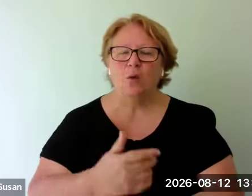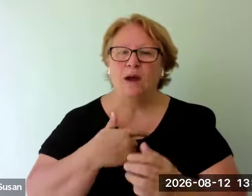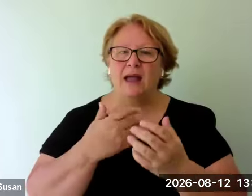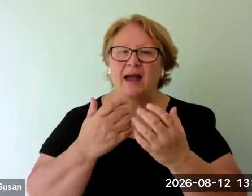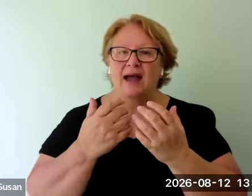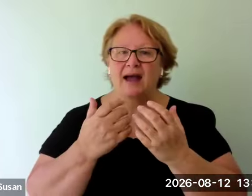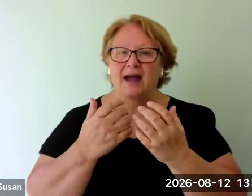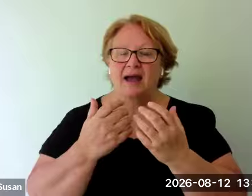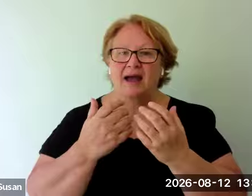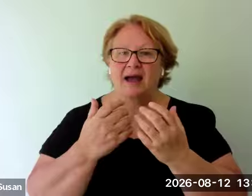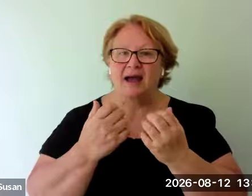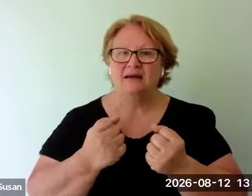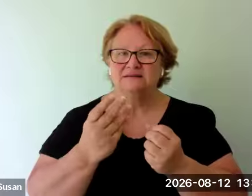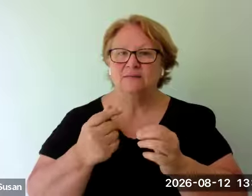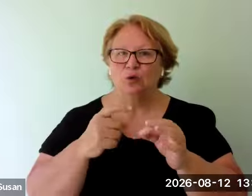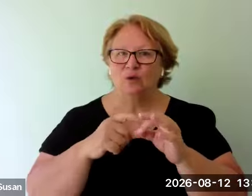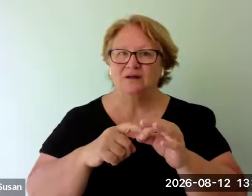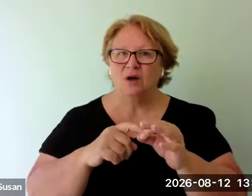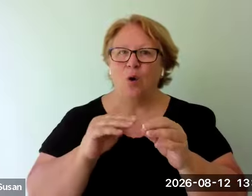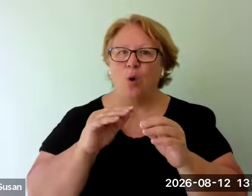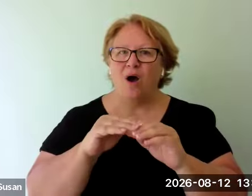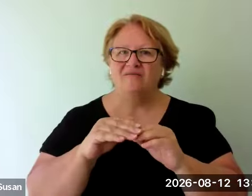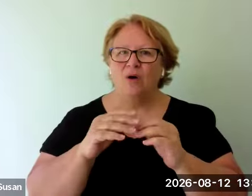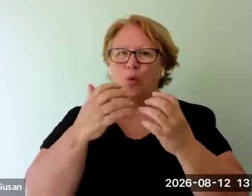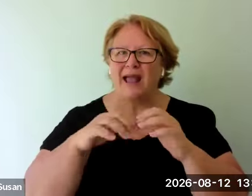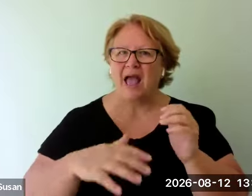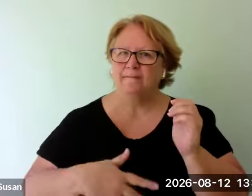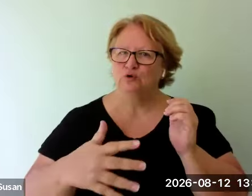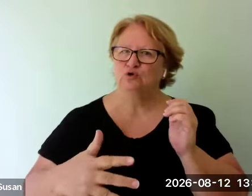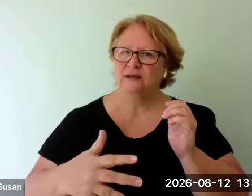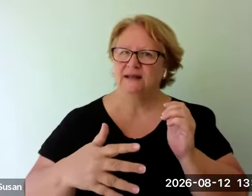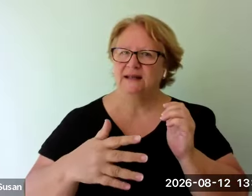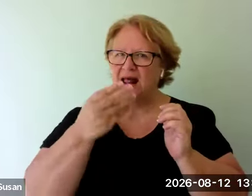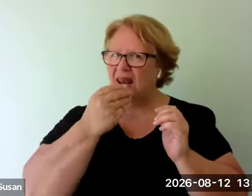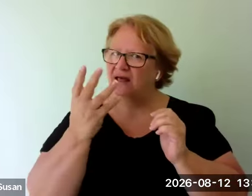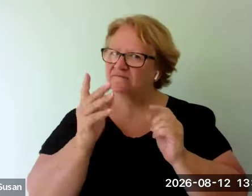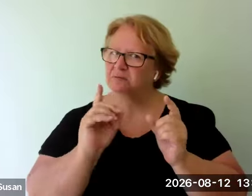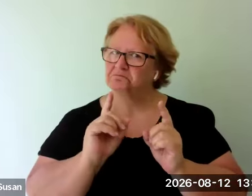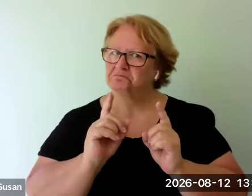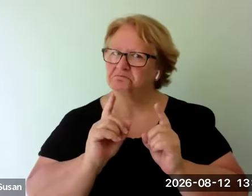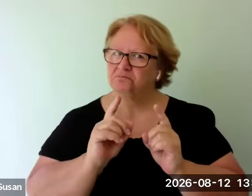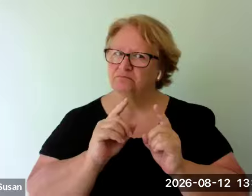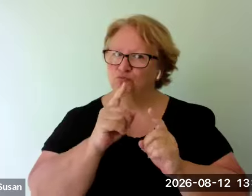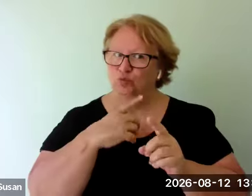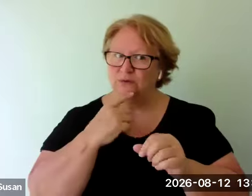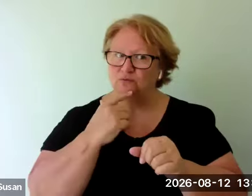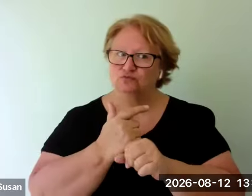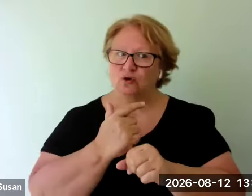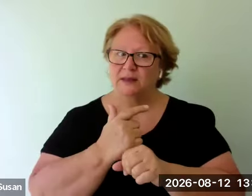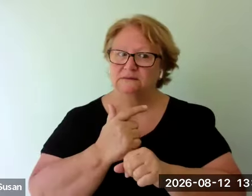. SUE: Sue speaking. Sorry, Catherine, I'm just scrolling . We have had some questions about